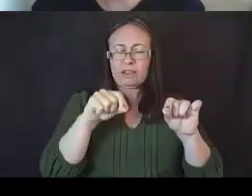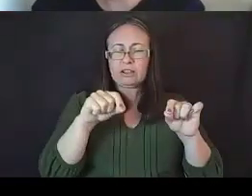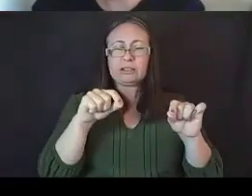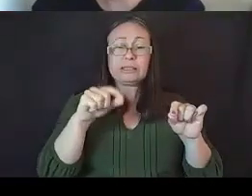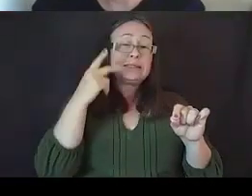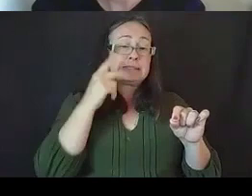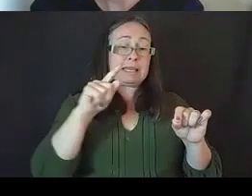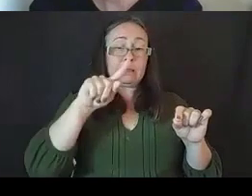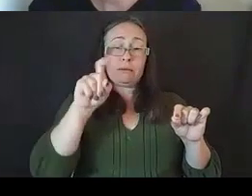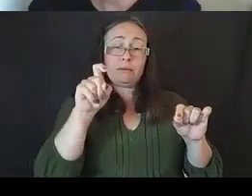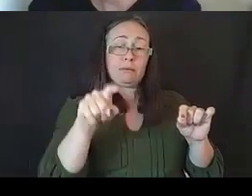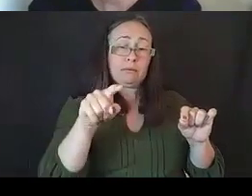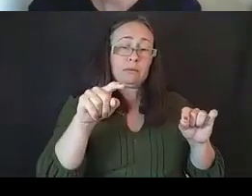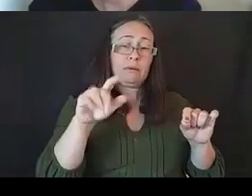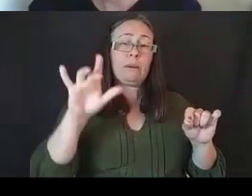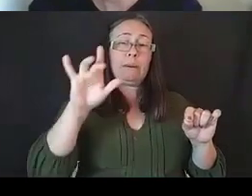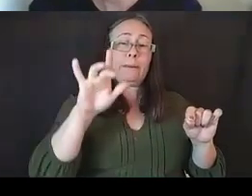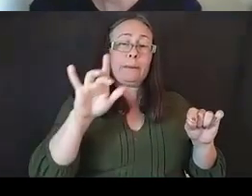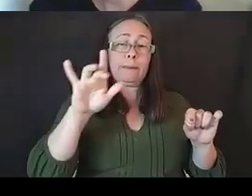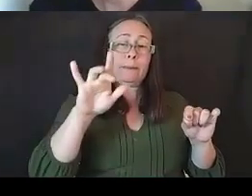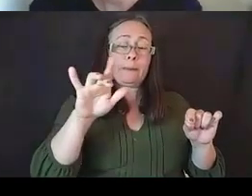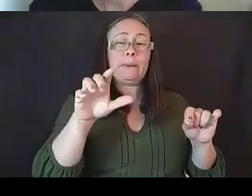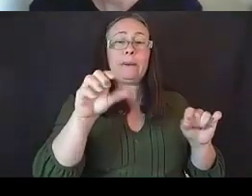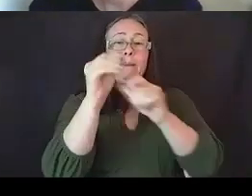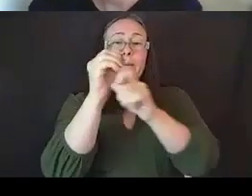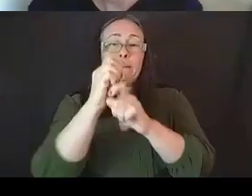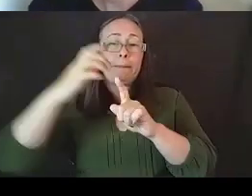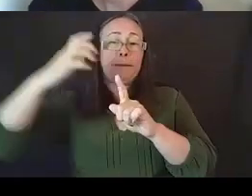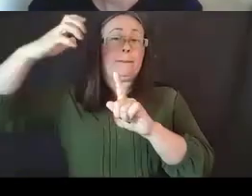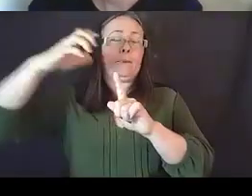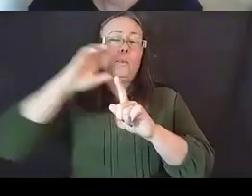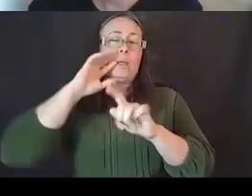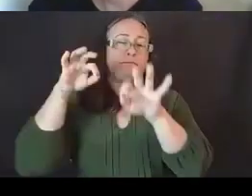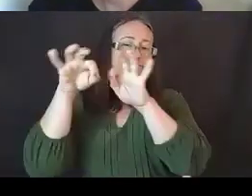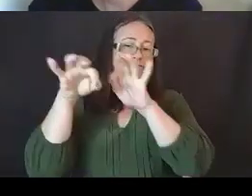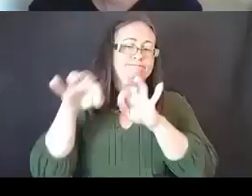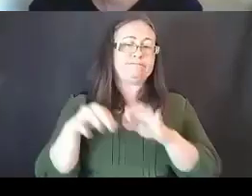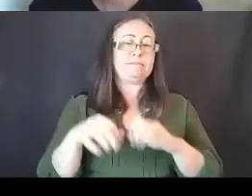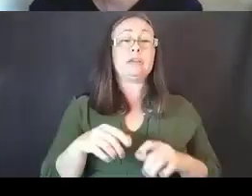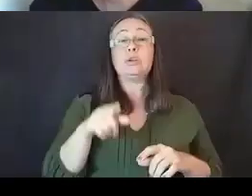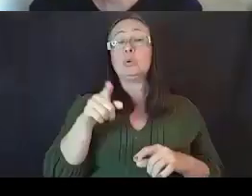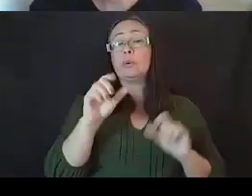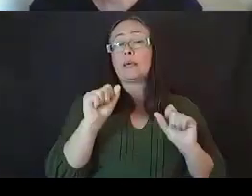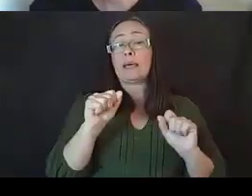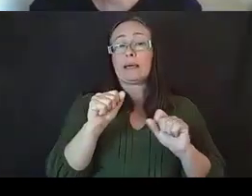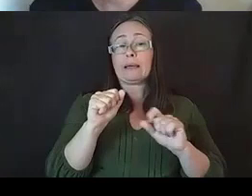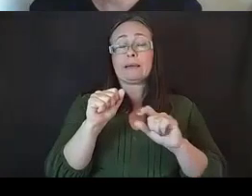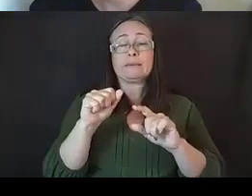next to it to find out more about how to use it. For example, you can hover over the fiscal year search field